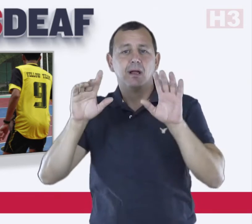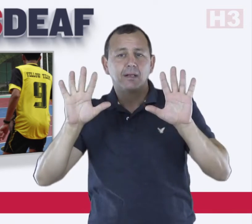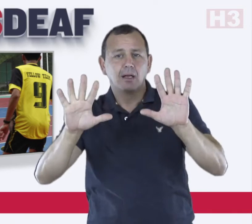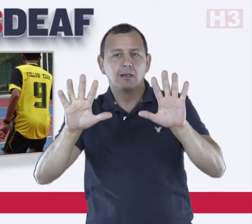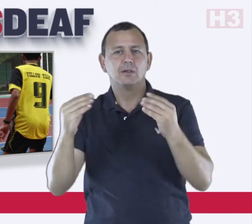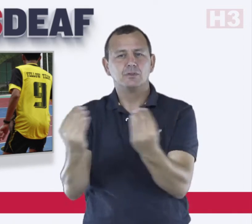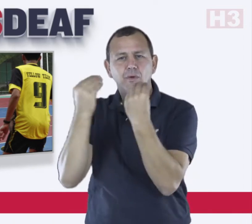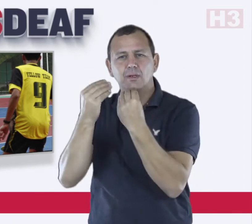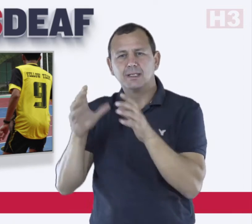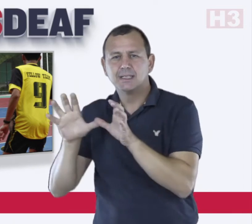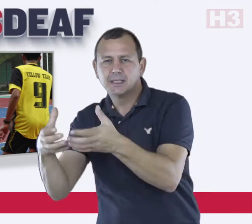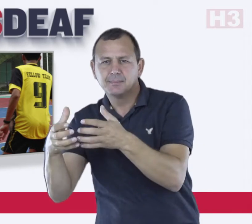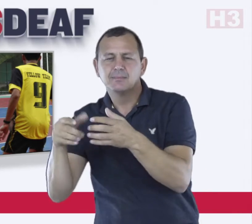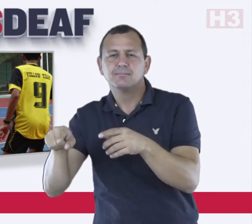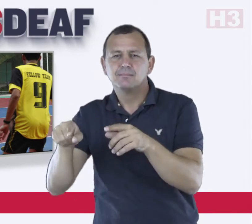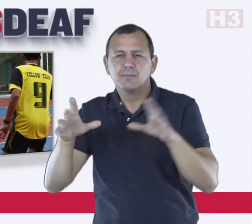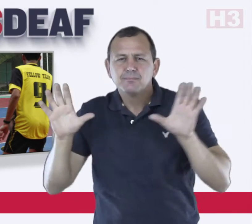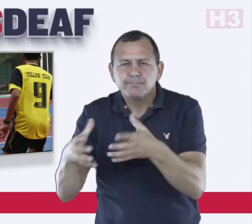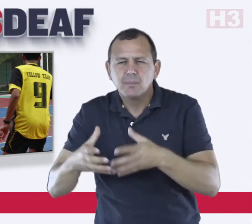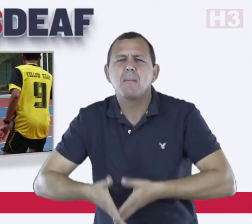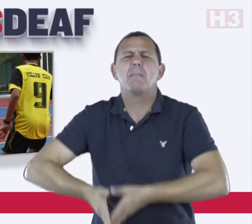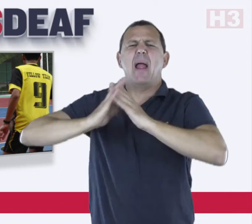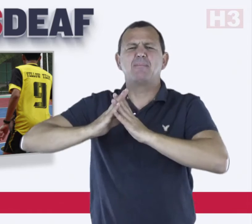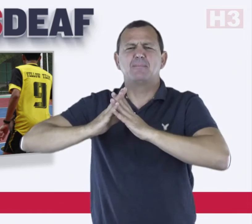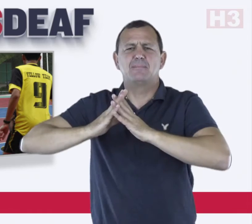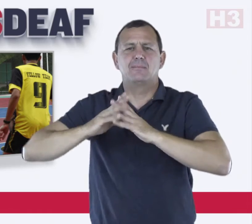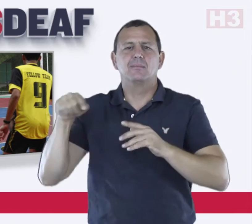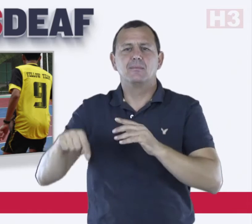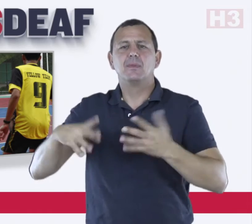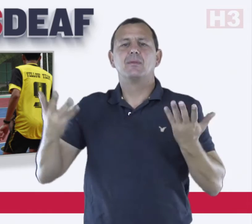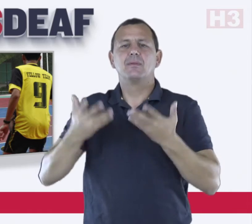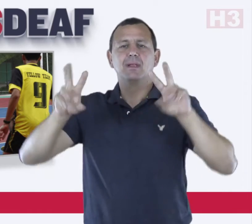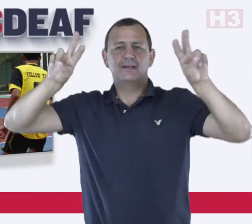A 10-student team was formed and they called